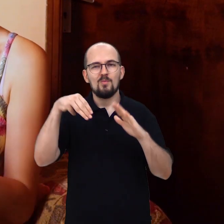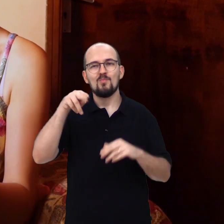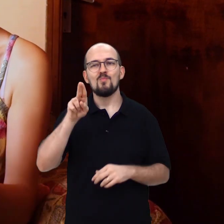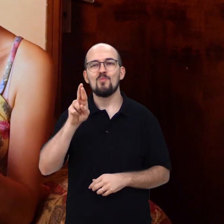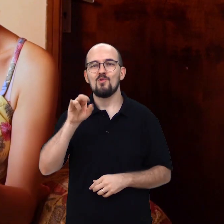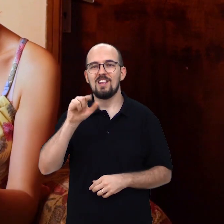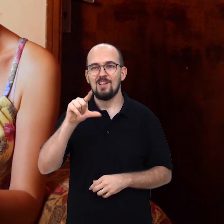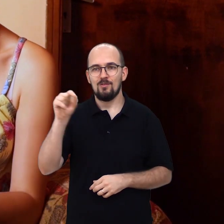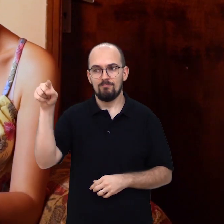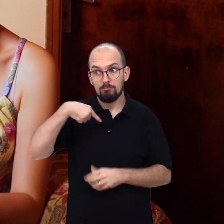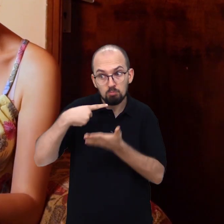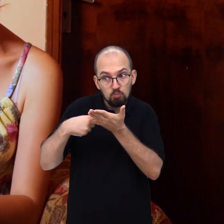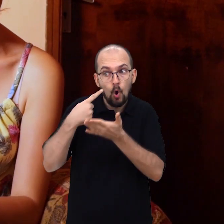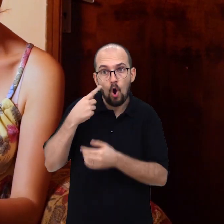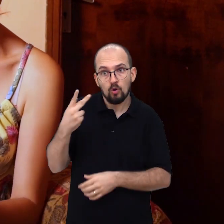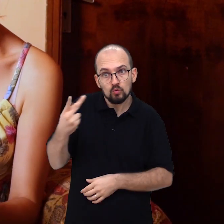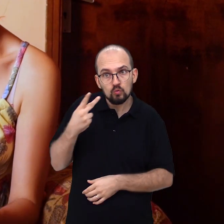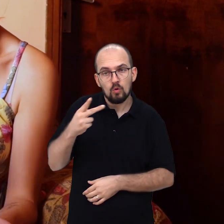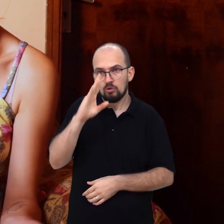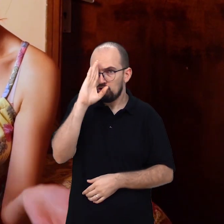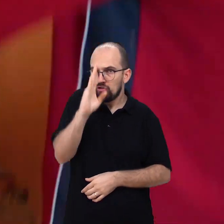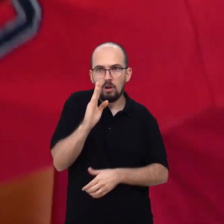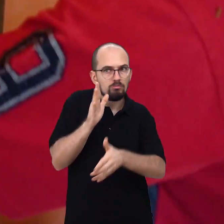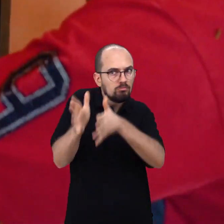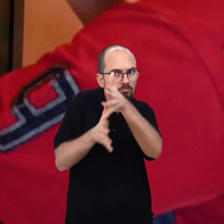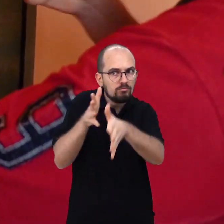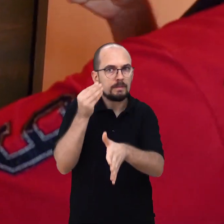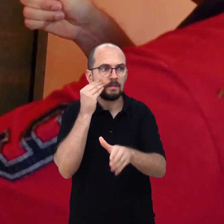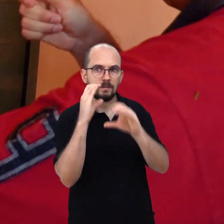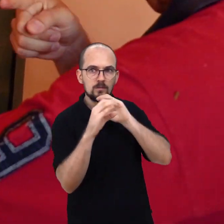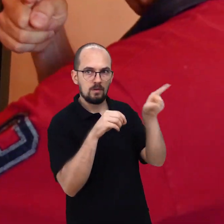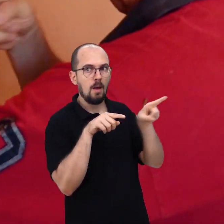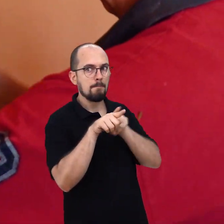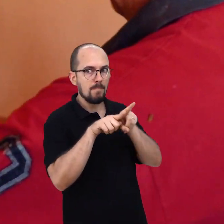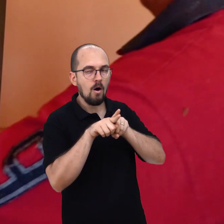So we decided: "Let's start signing more so we can practice to be able to speak with Adilson".